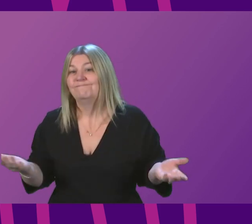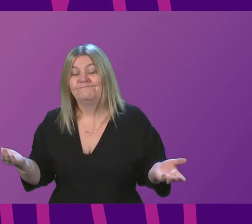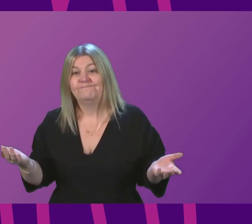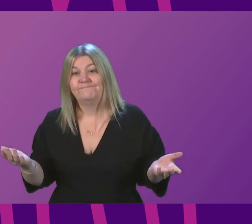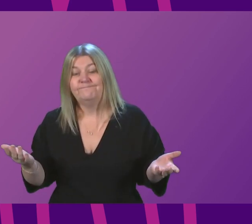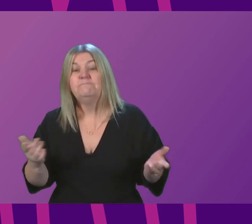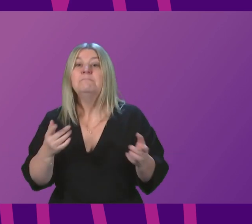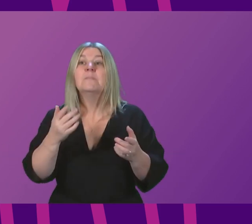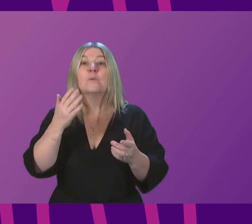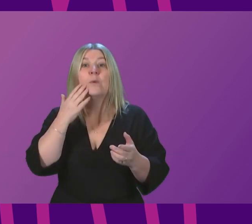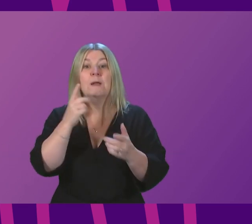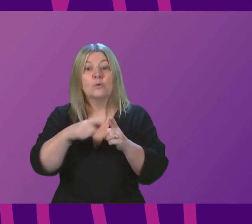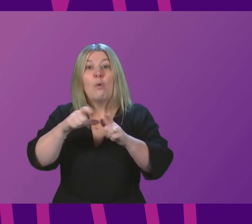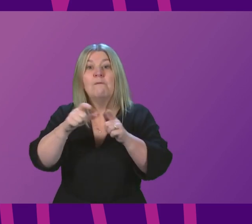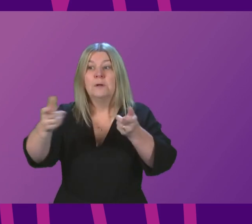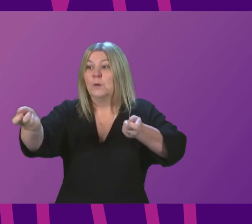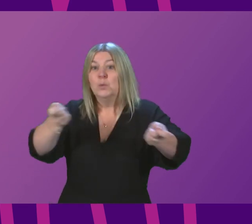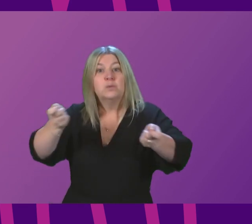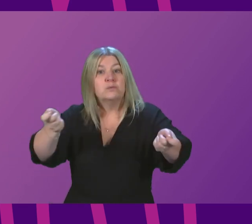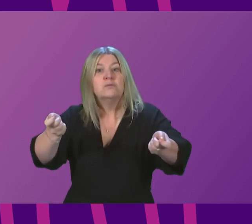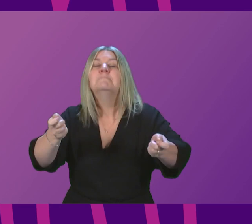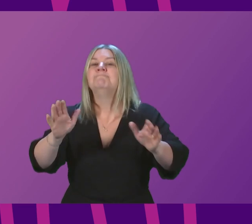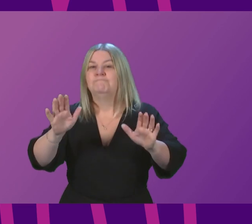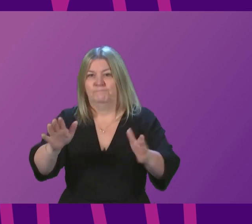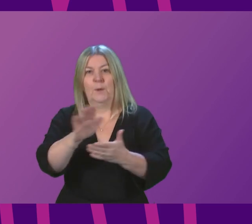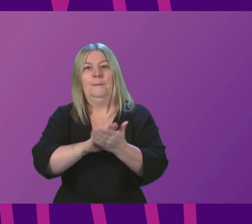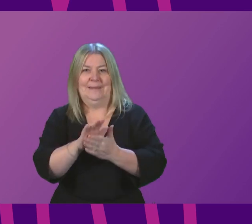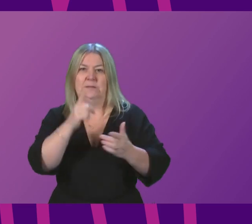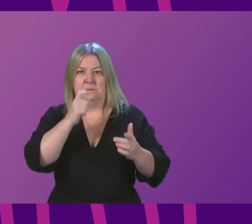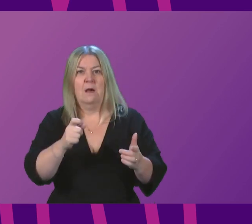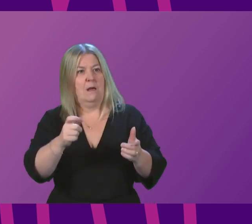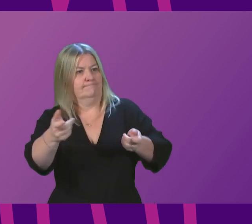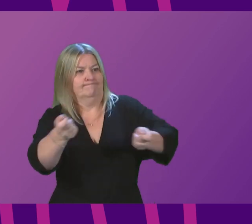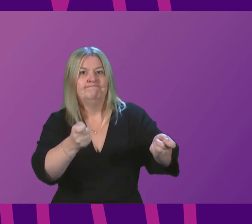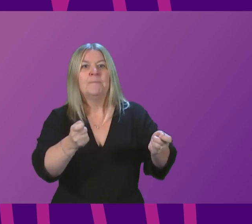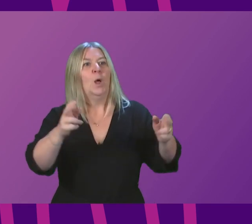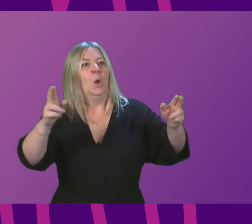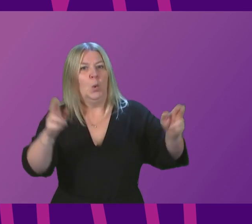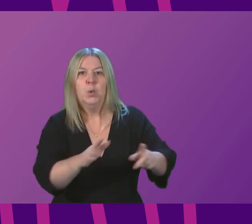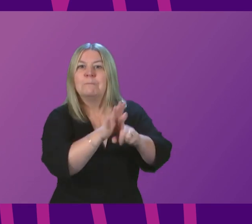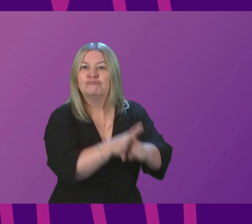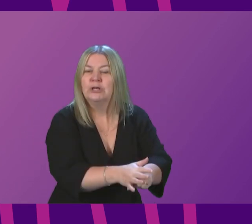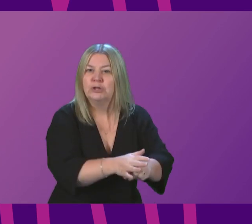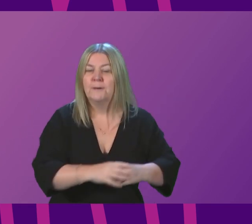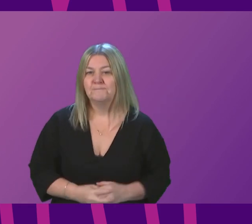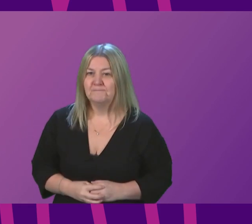The sooner that we get Covid back under control, the sooner those efforts can step up again.